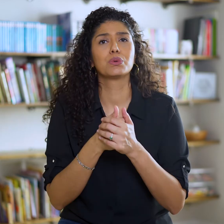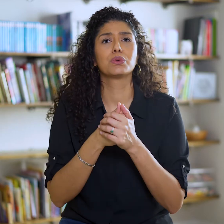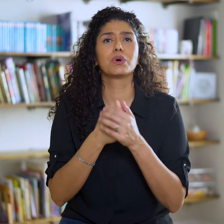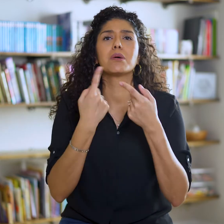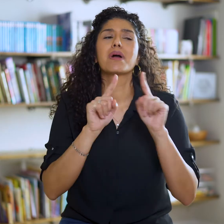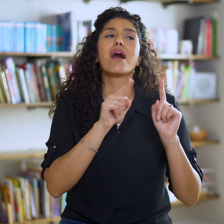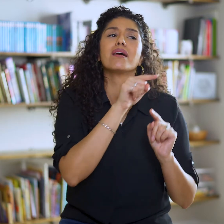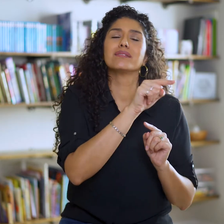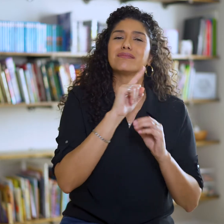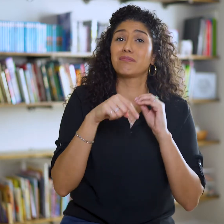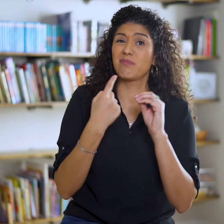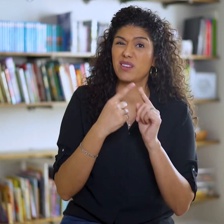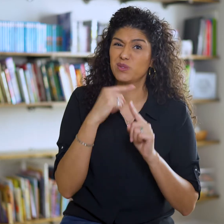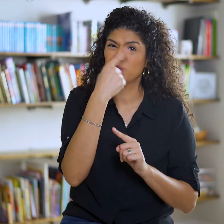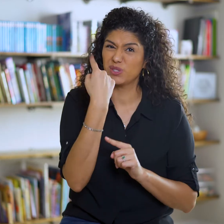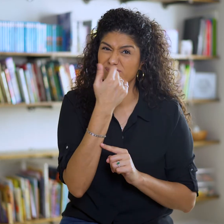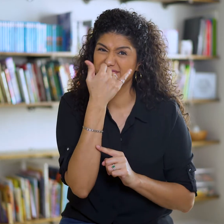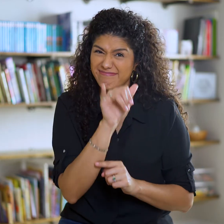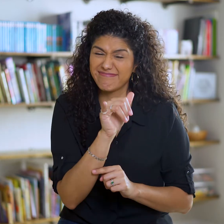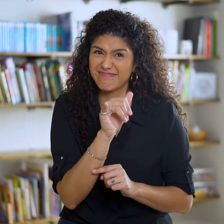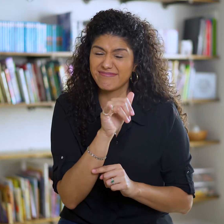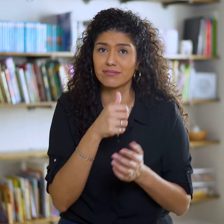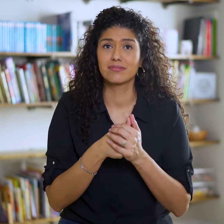But the joke’s on him,